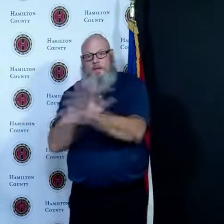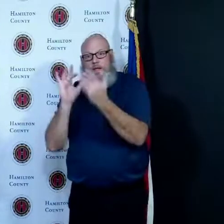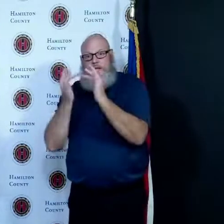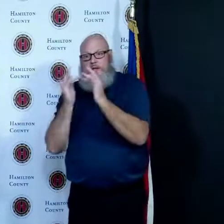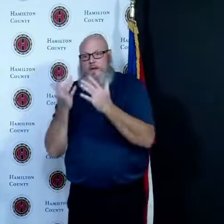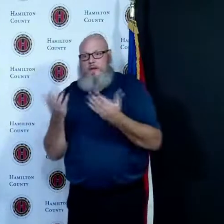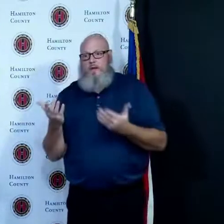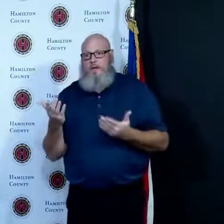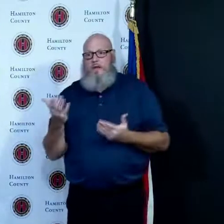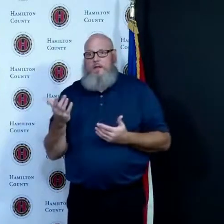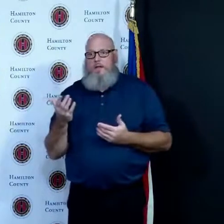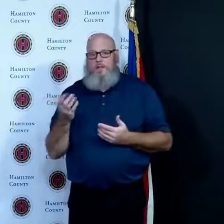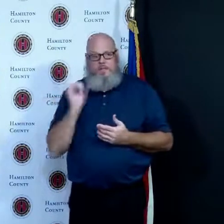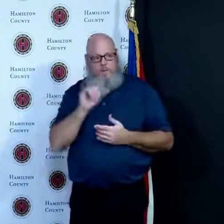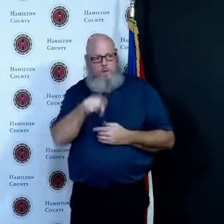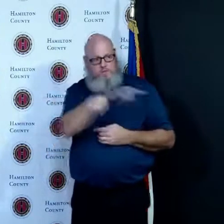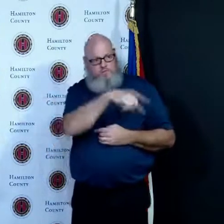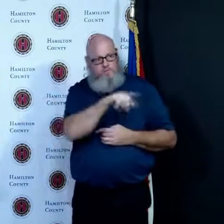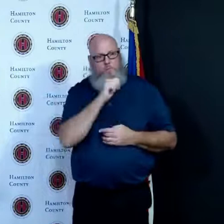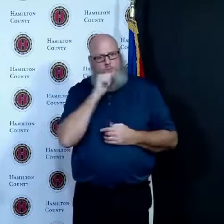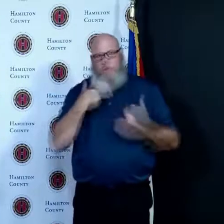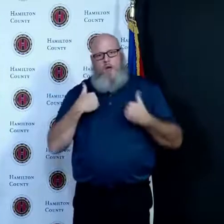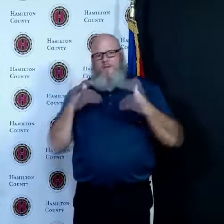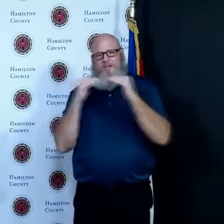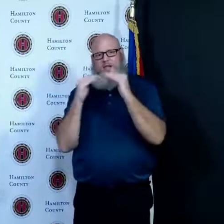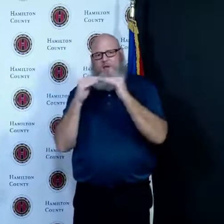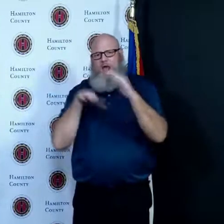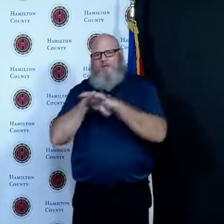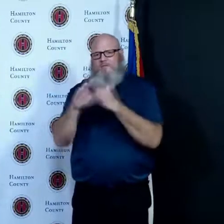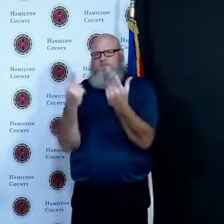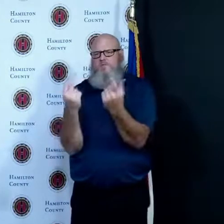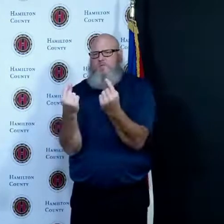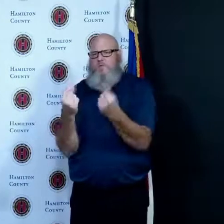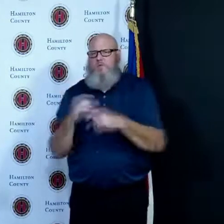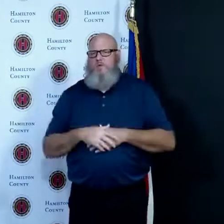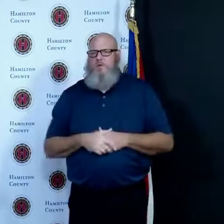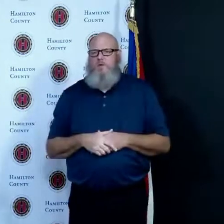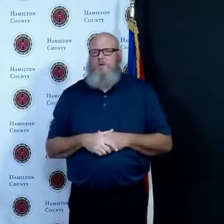I am not widely advertising that you can call our office but we do have a list started as well for